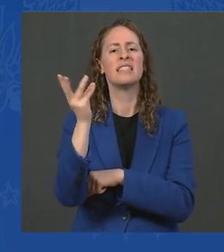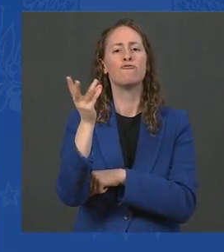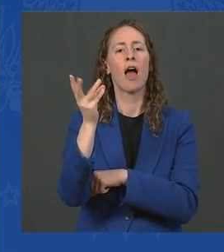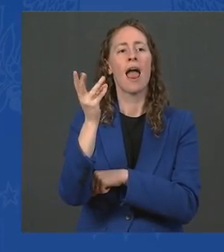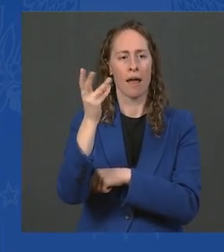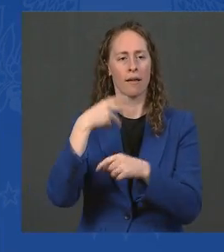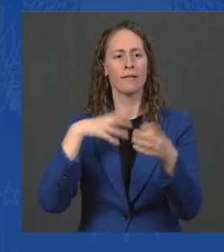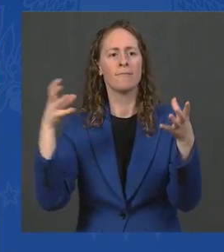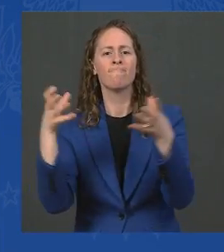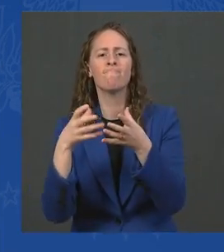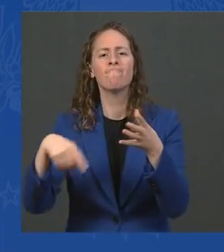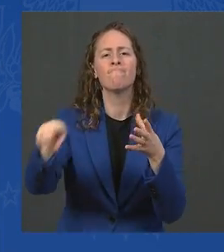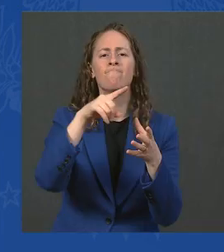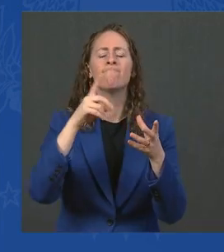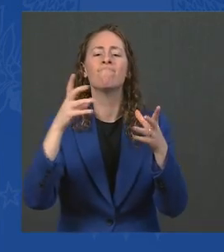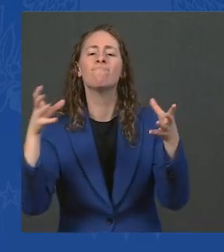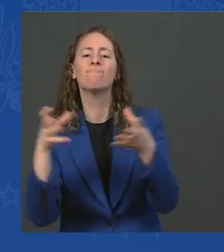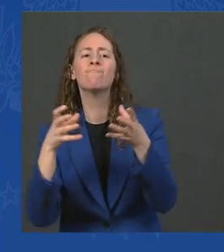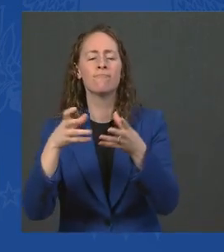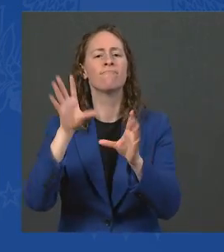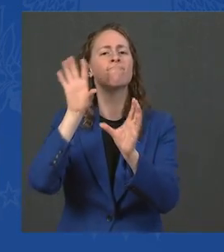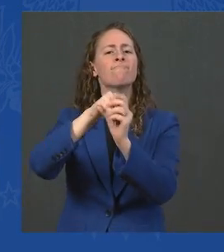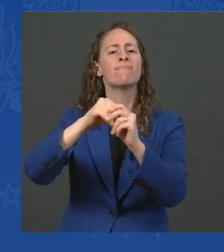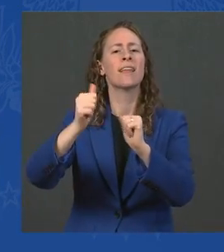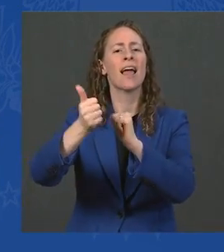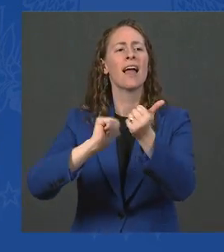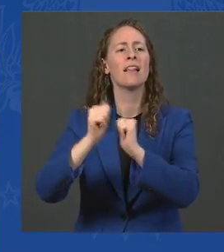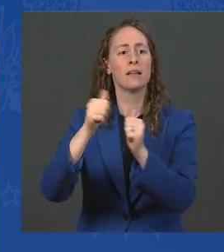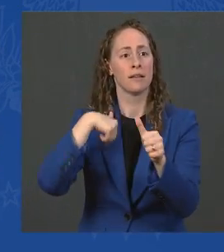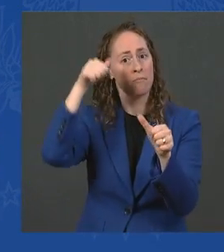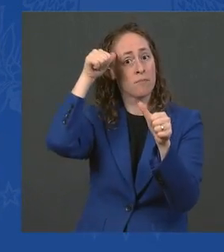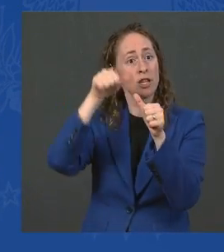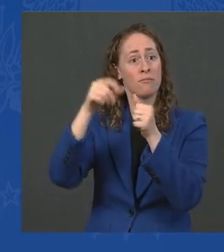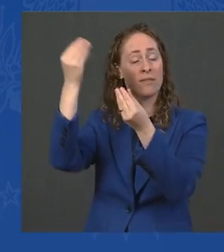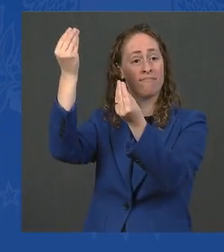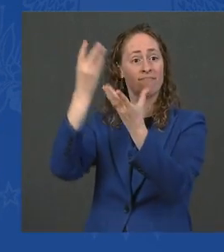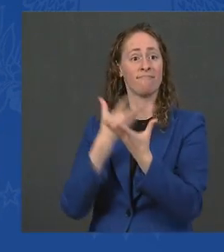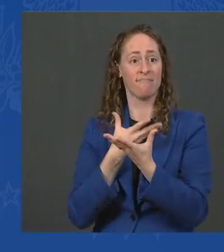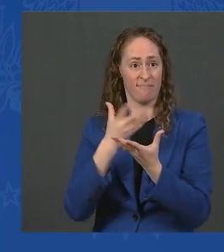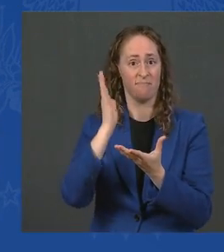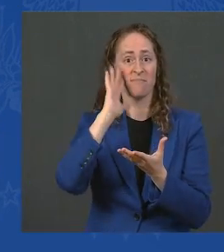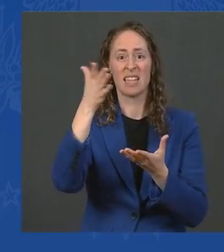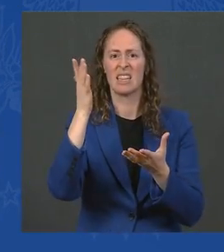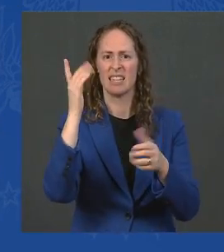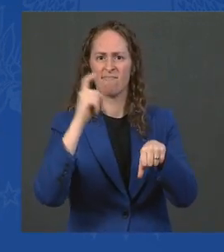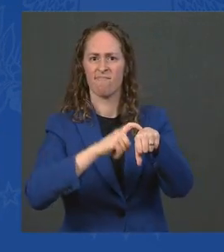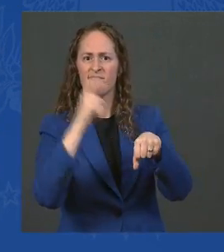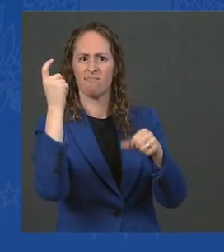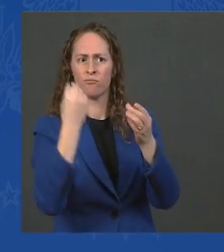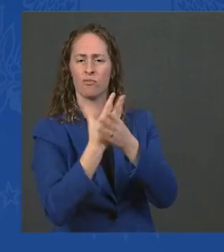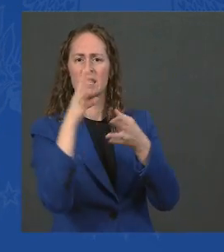It was announced that we were going on a spring break due to the pandemic. What kid would not be excited to go on an early spring break?